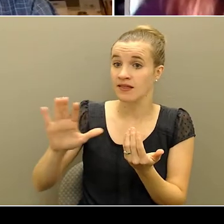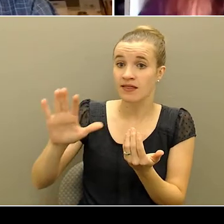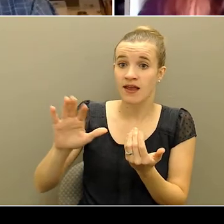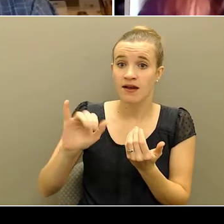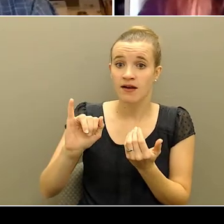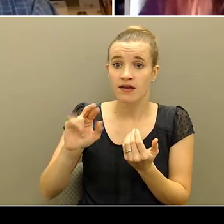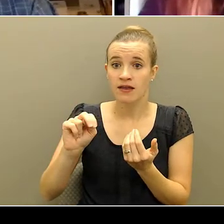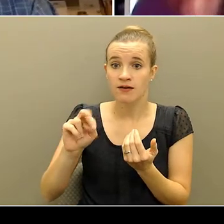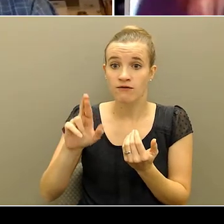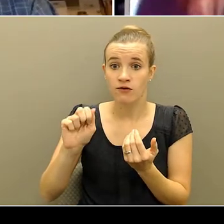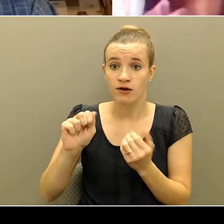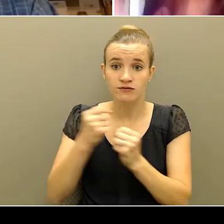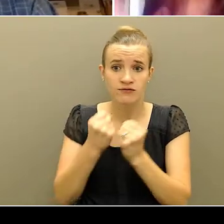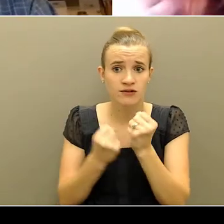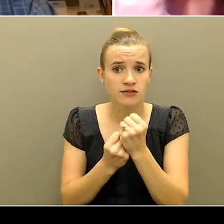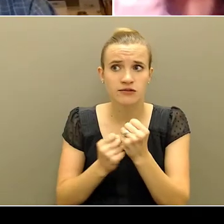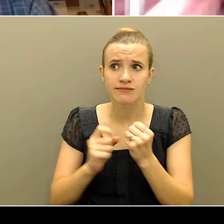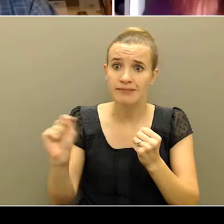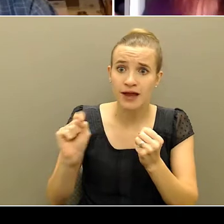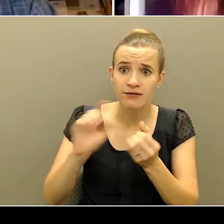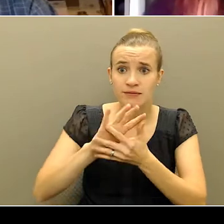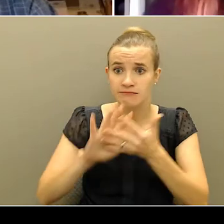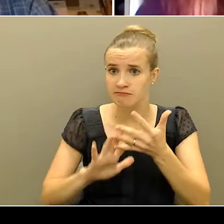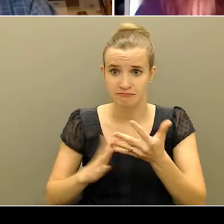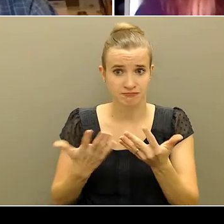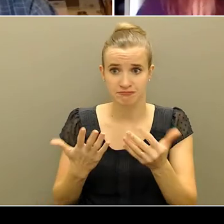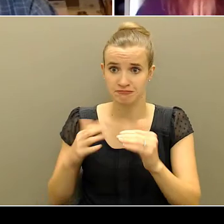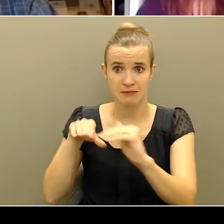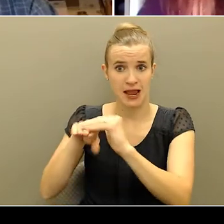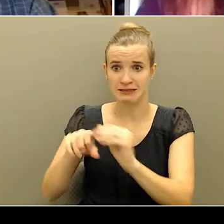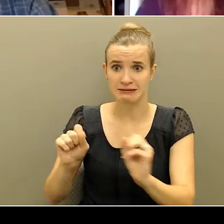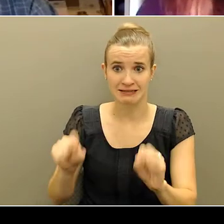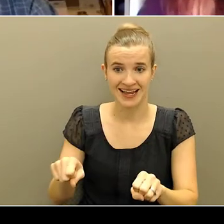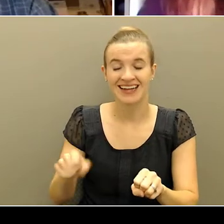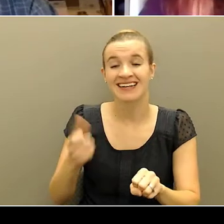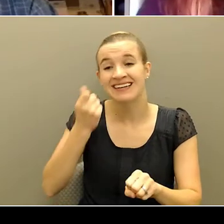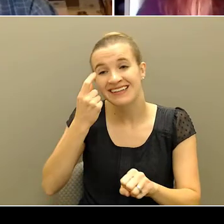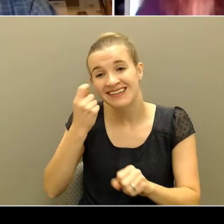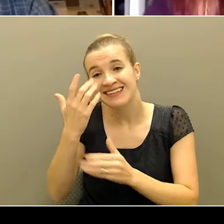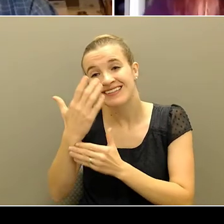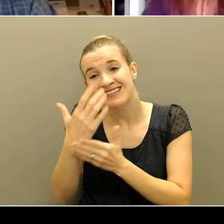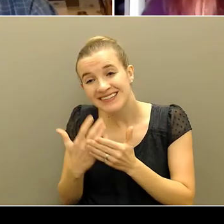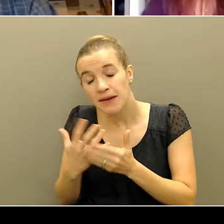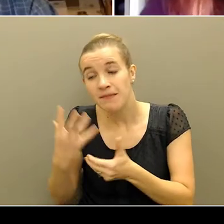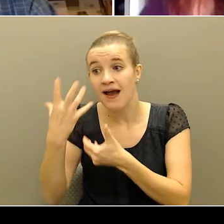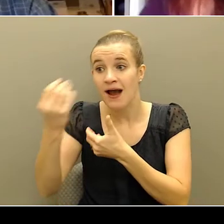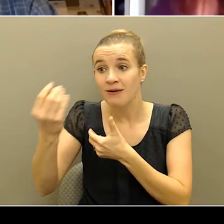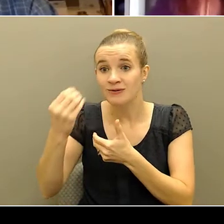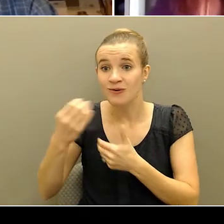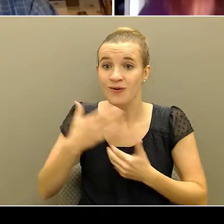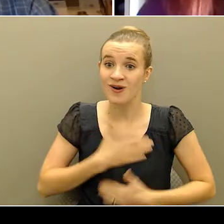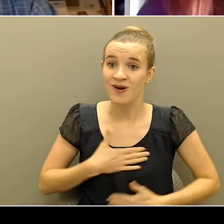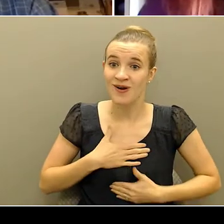you have to, you know, work with the- with you know, with the terrain and work, you know, possibly with other people in order to, to make things